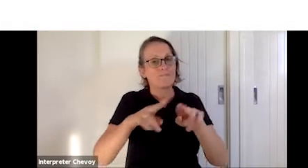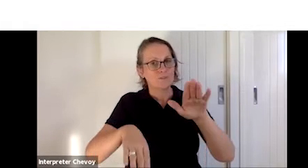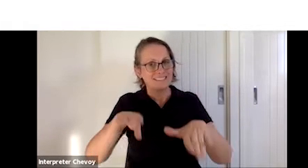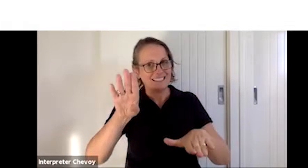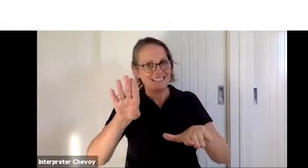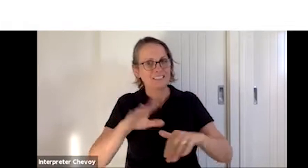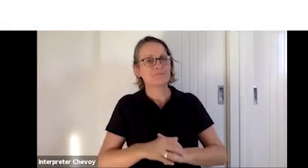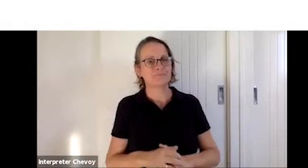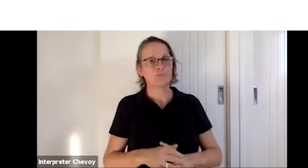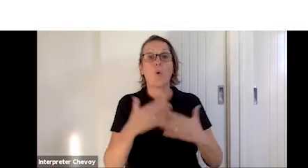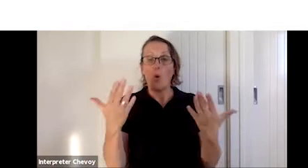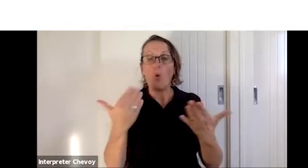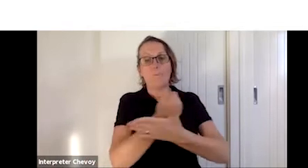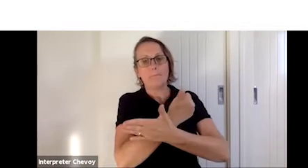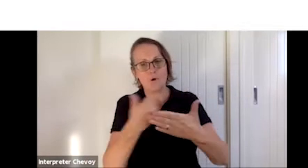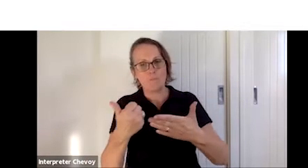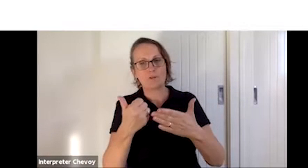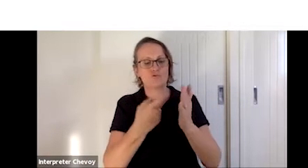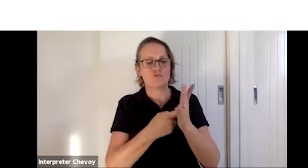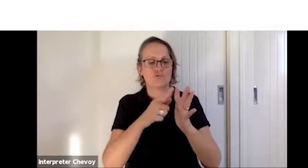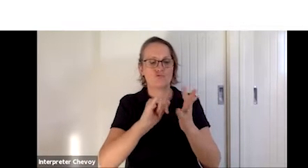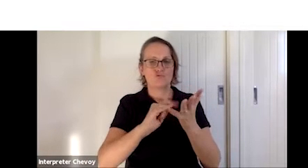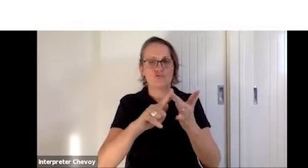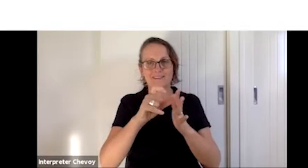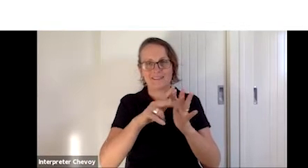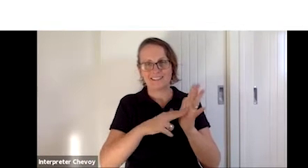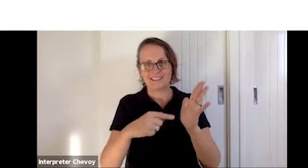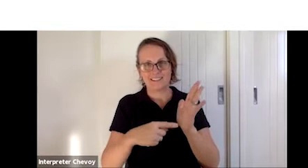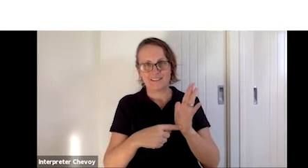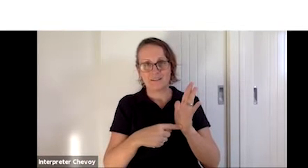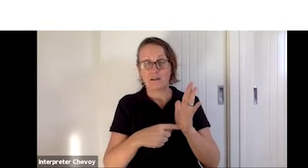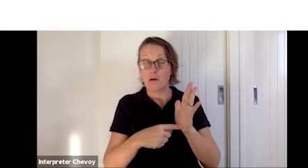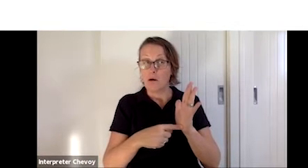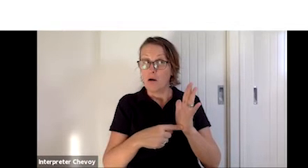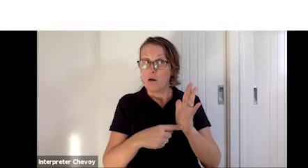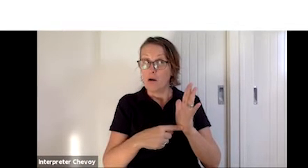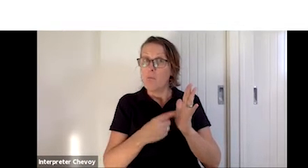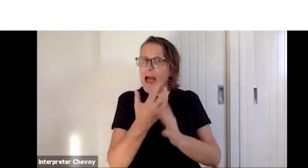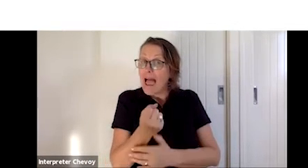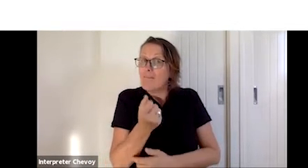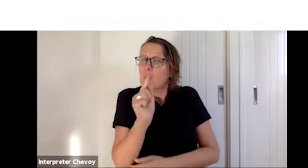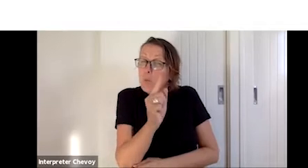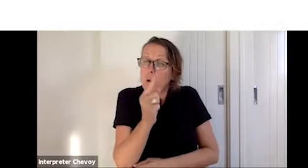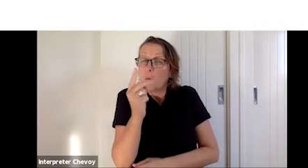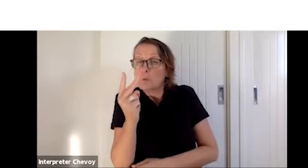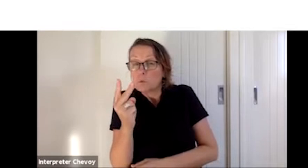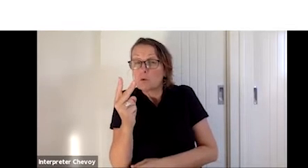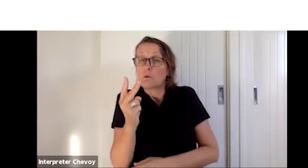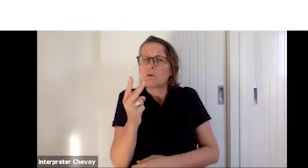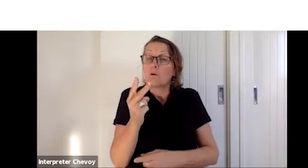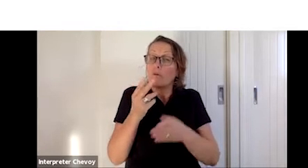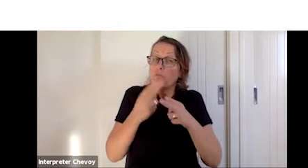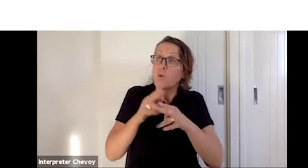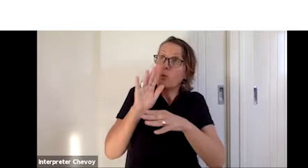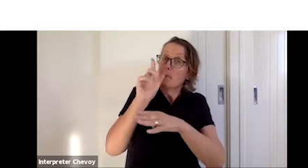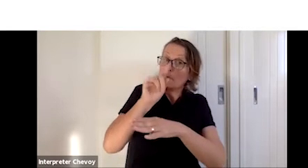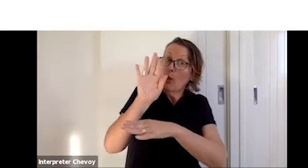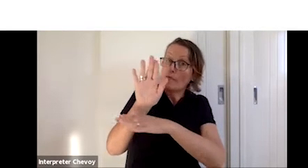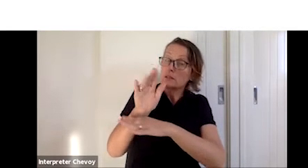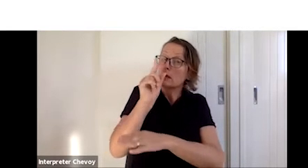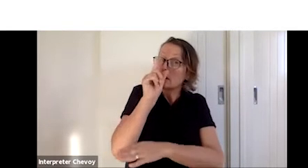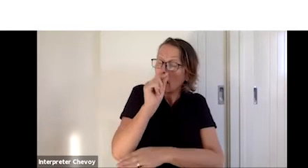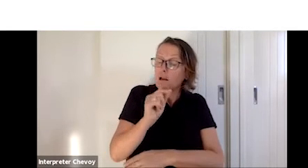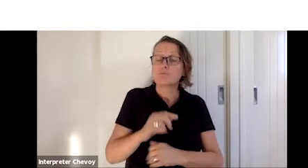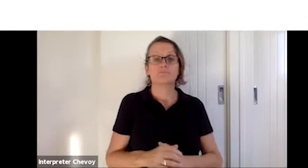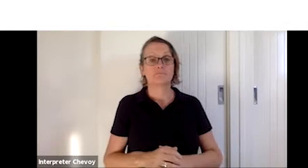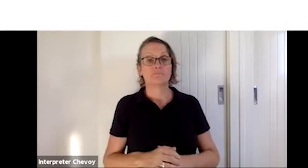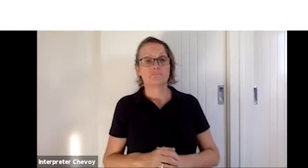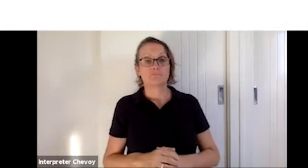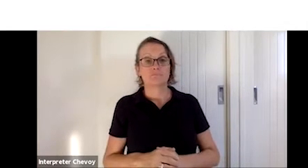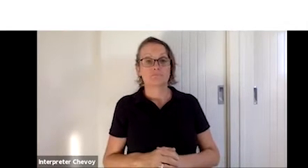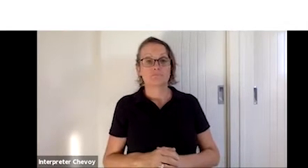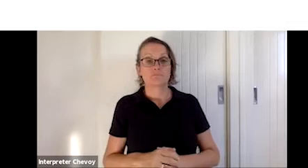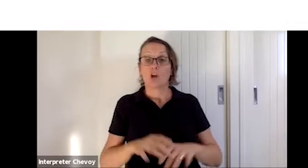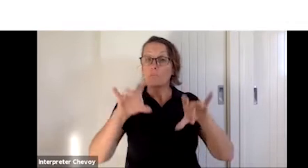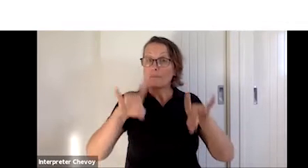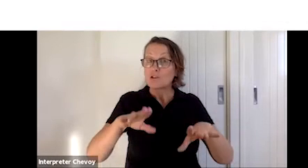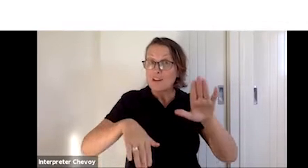Or permanent residents, that's right.